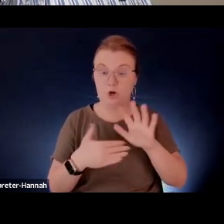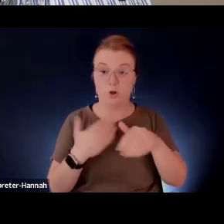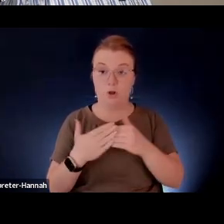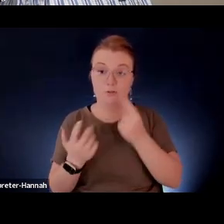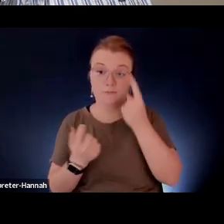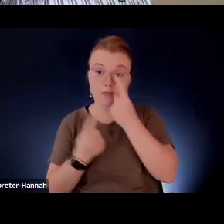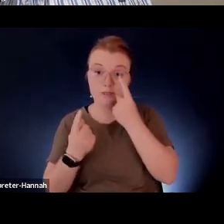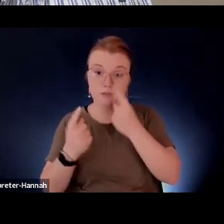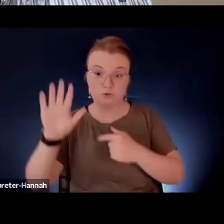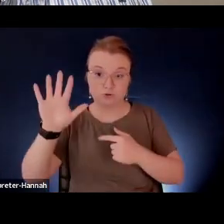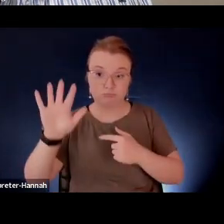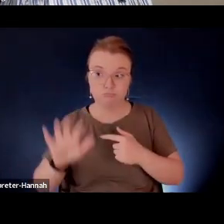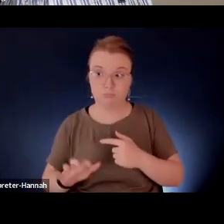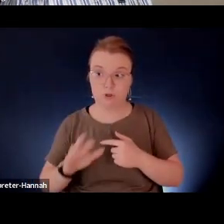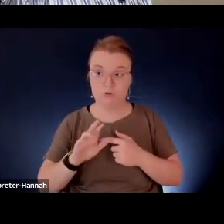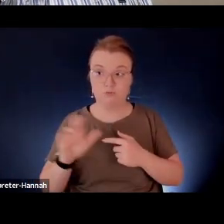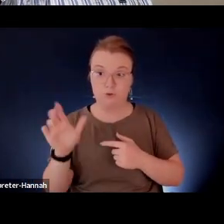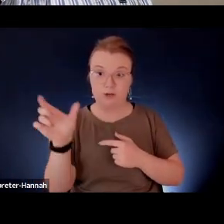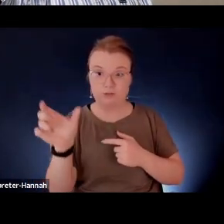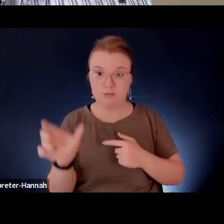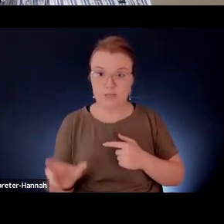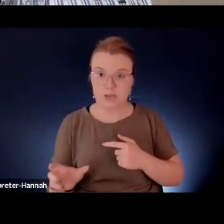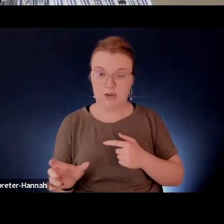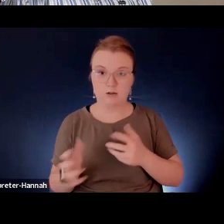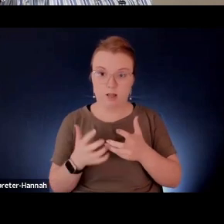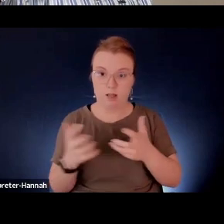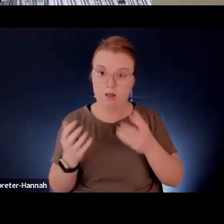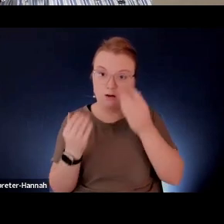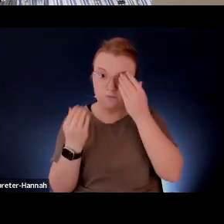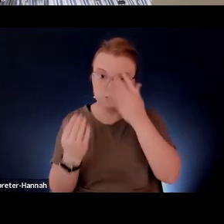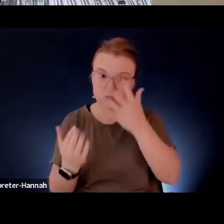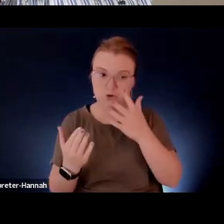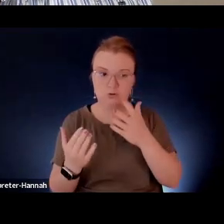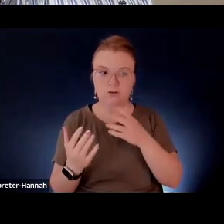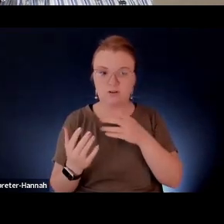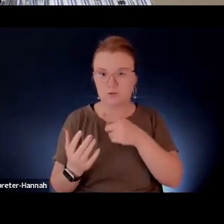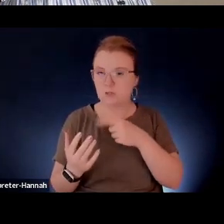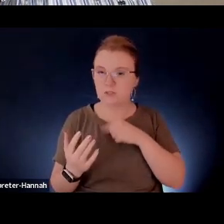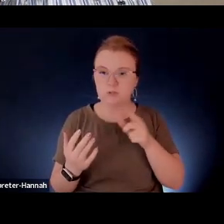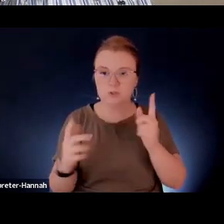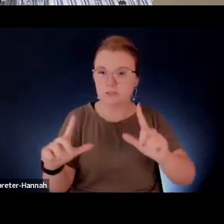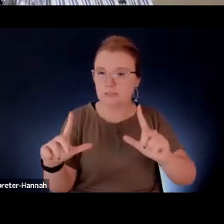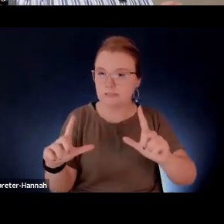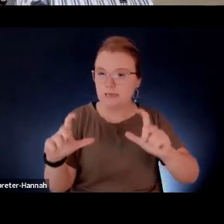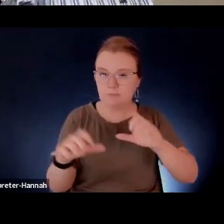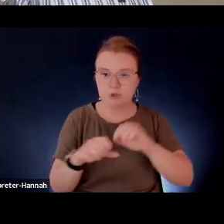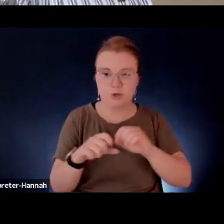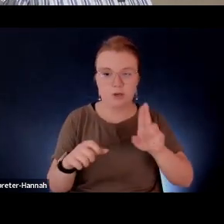Lots of material there. This was a definitely a snapshot into UDL. There's much more to it.